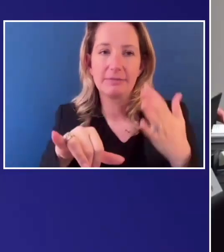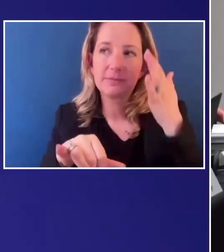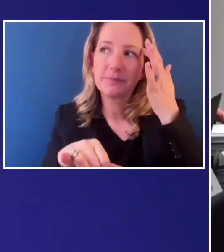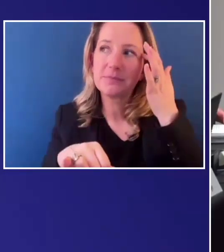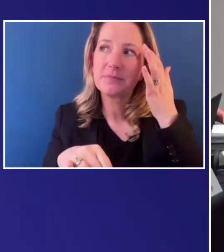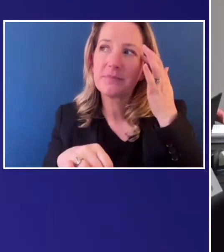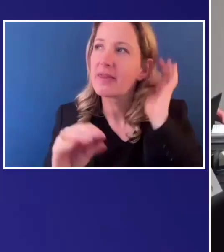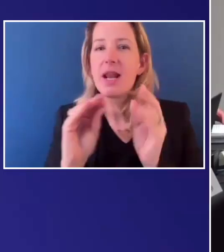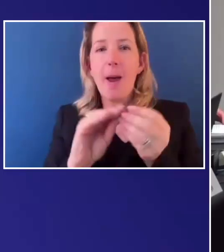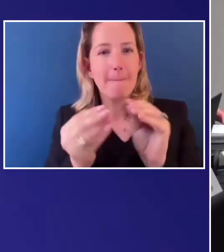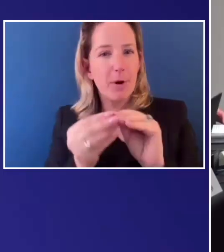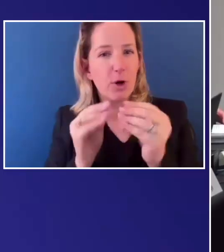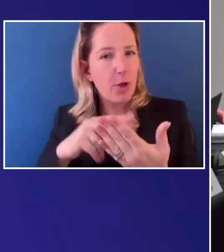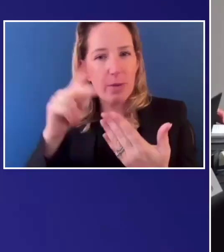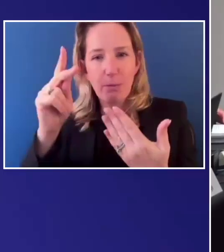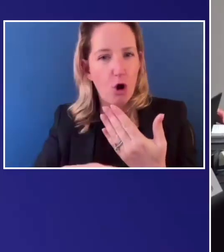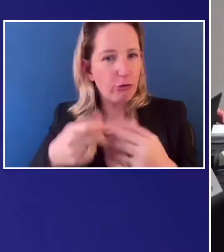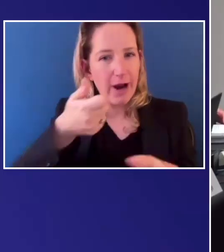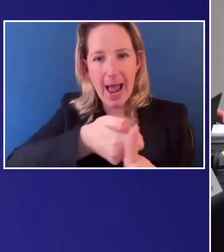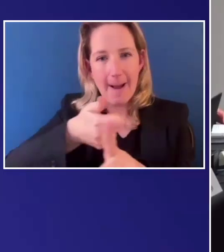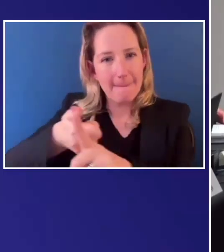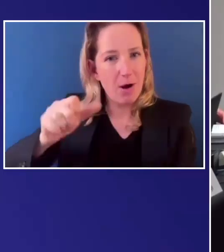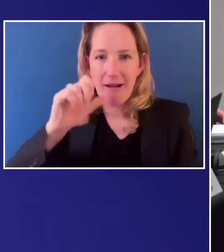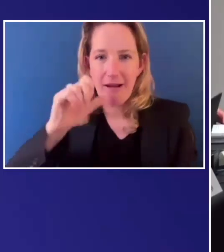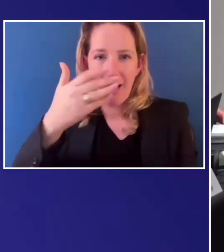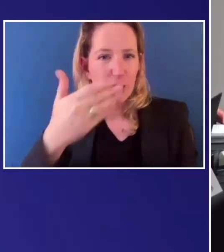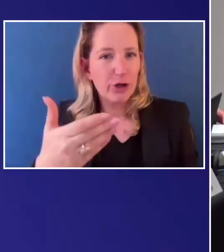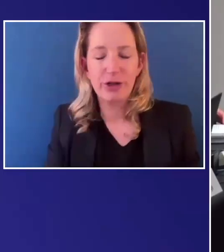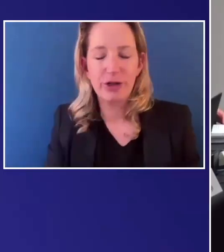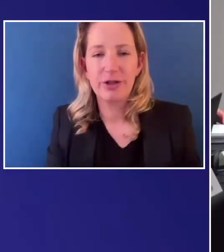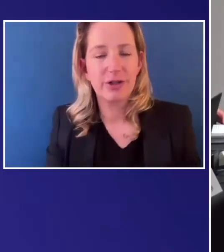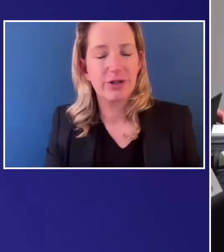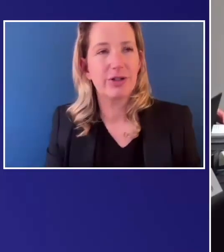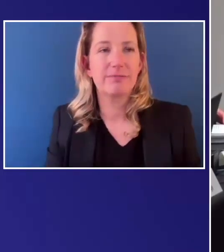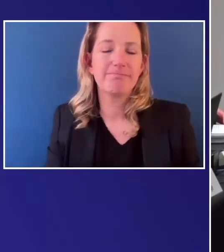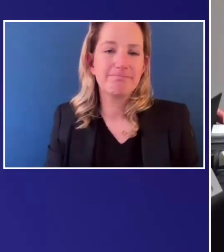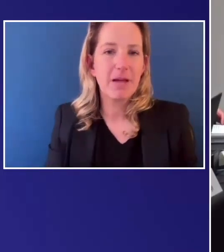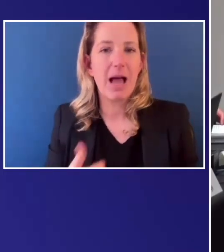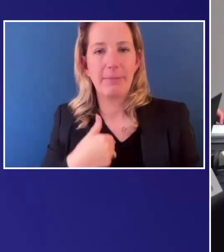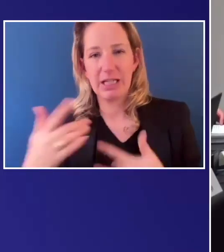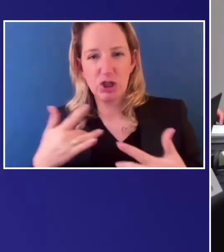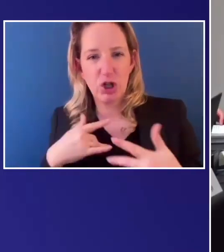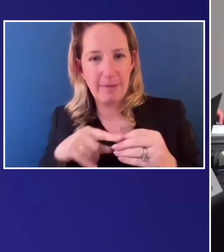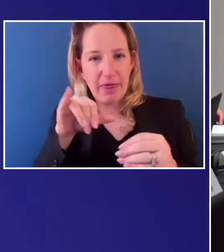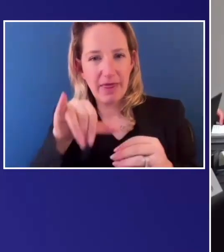numbers. And, and whether there is some way to come up with a better number than what